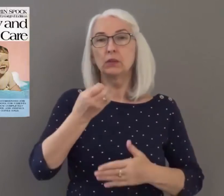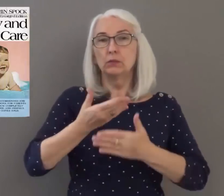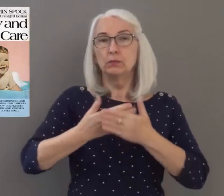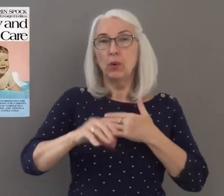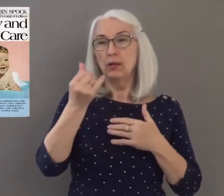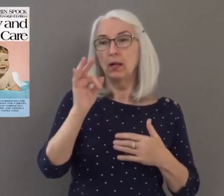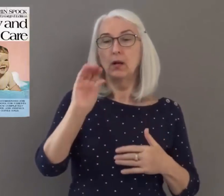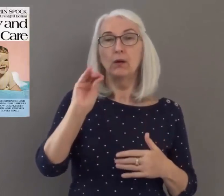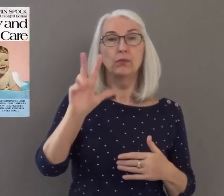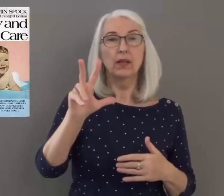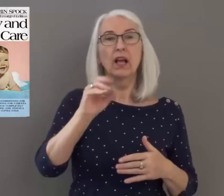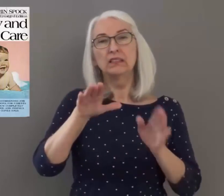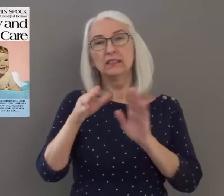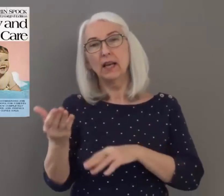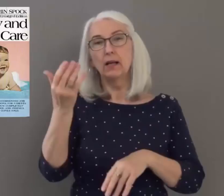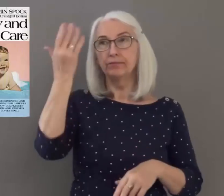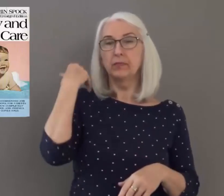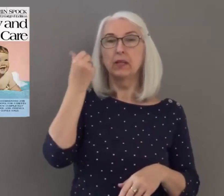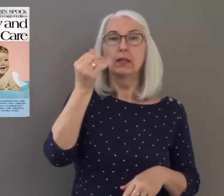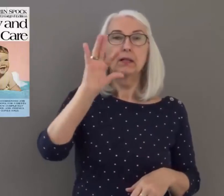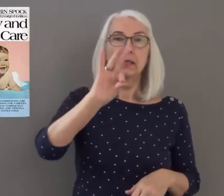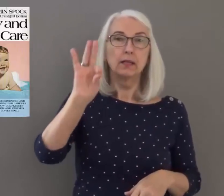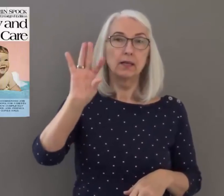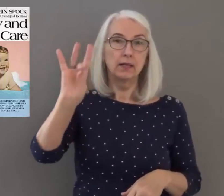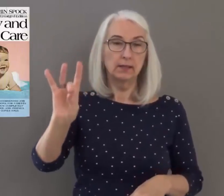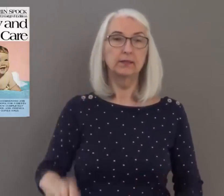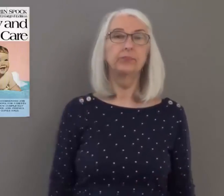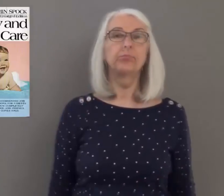He was born in 1903 and died in 1998.